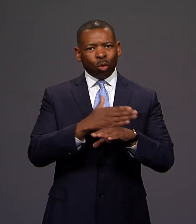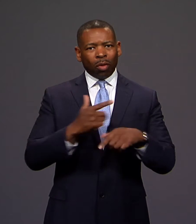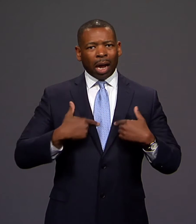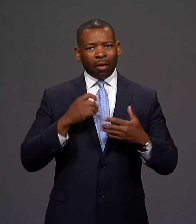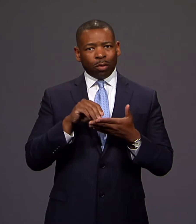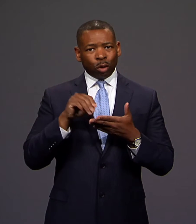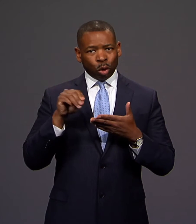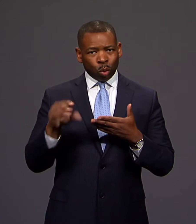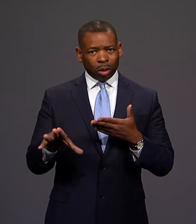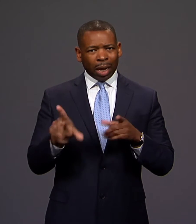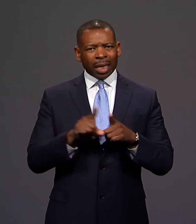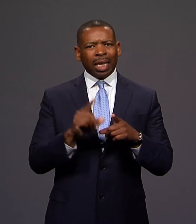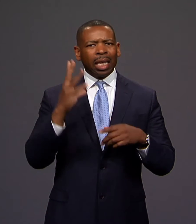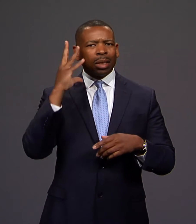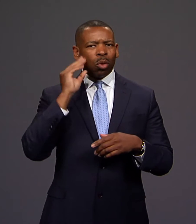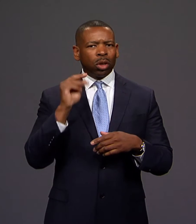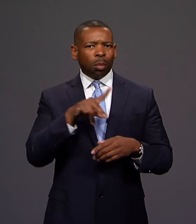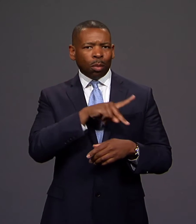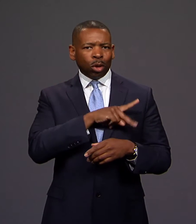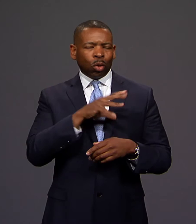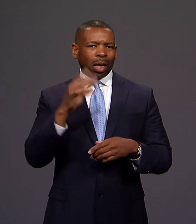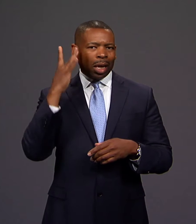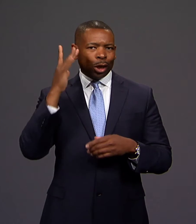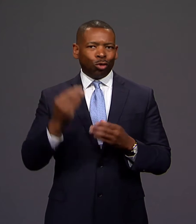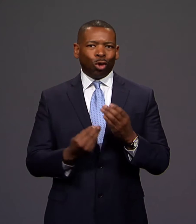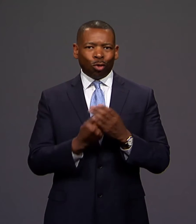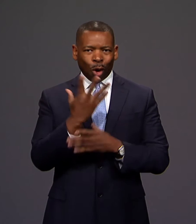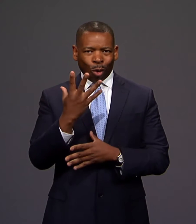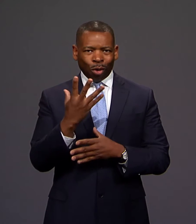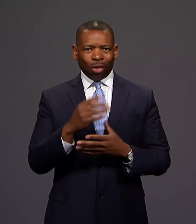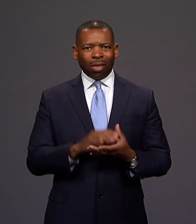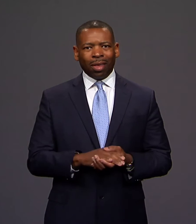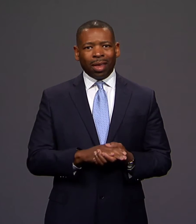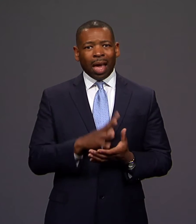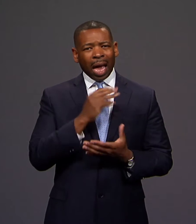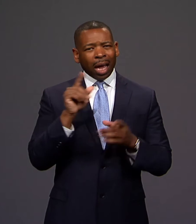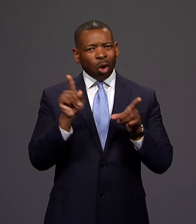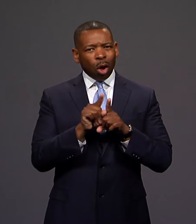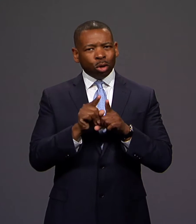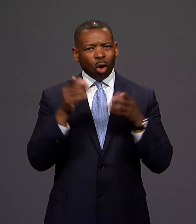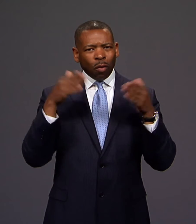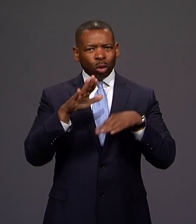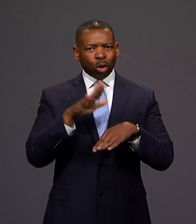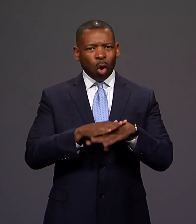lives of our students as they experience personal and intellectual growth, and also focused in